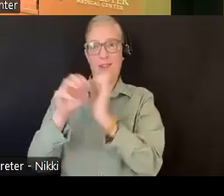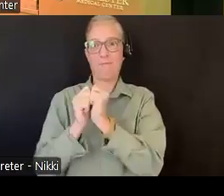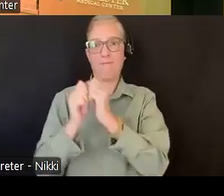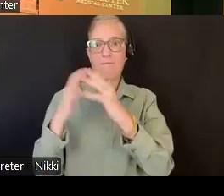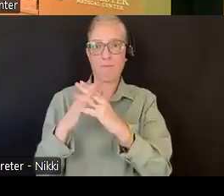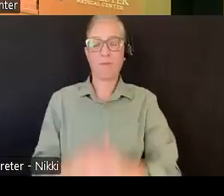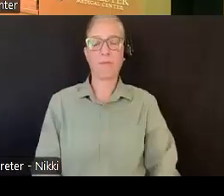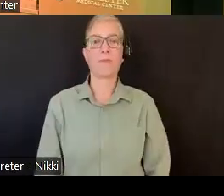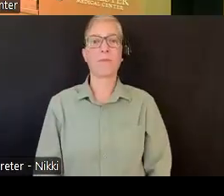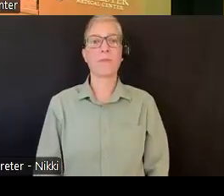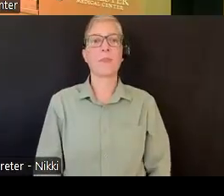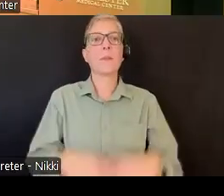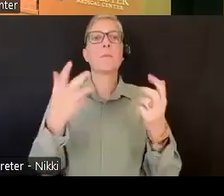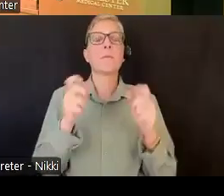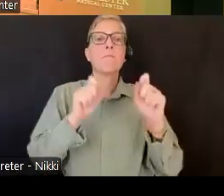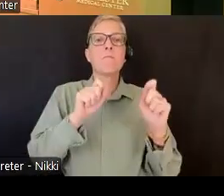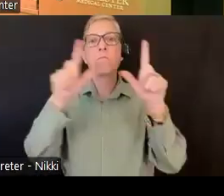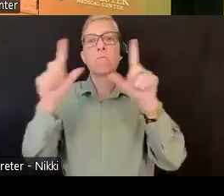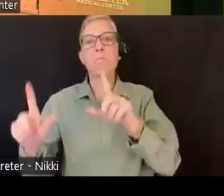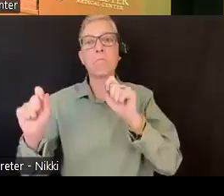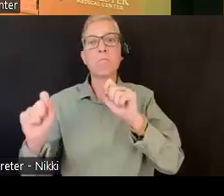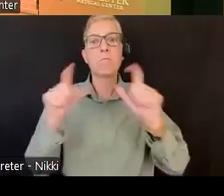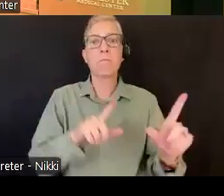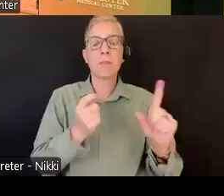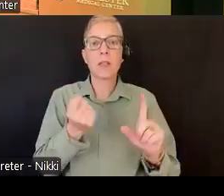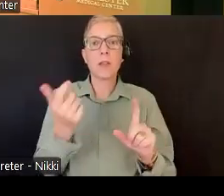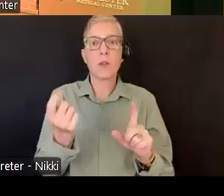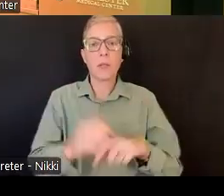kind of frame things a little bit and throw this out and ask we use this term community